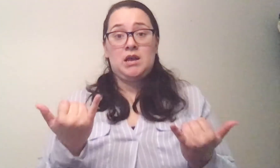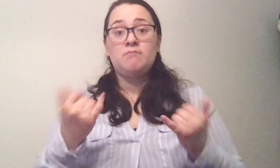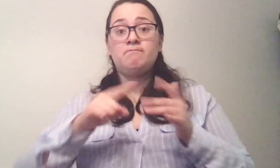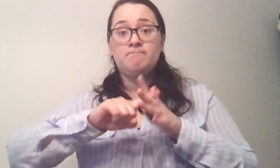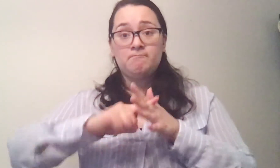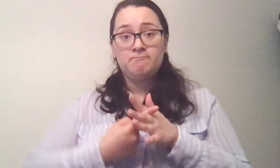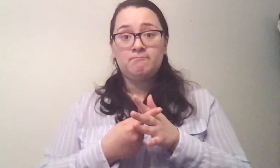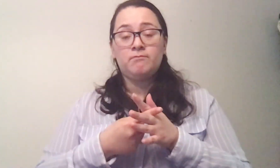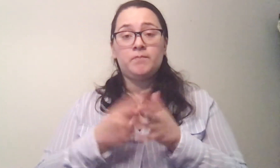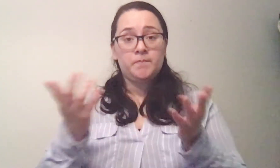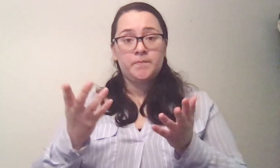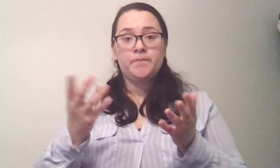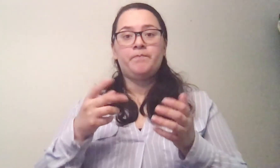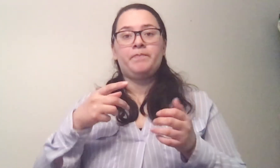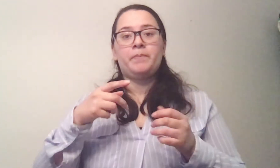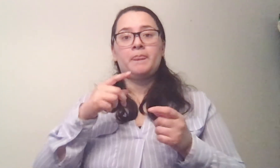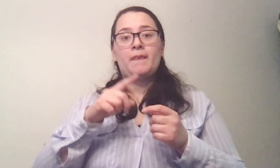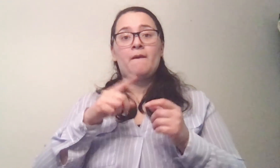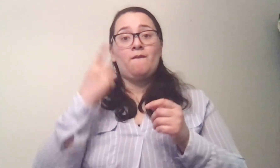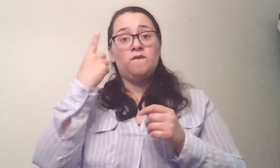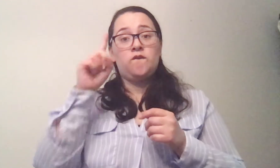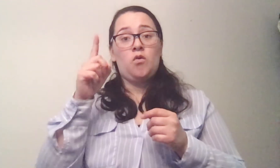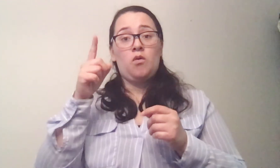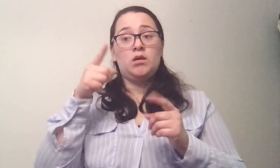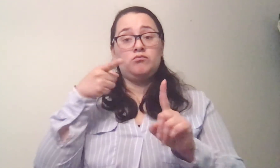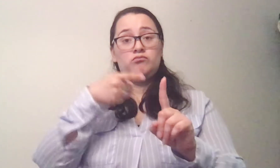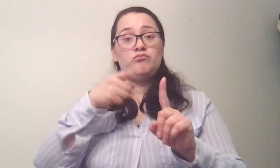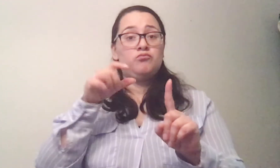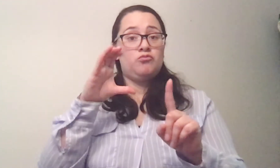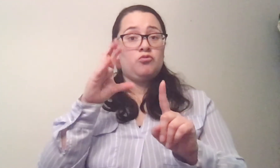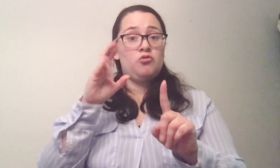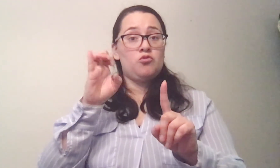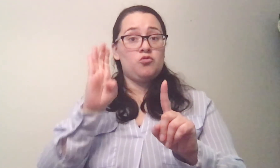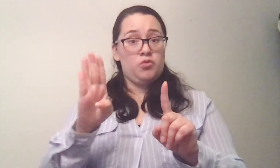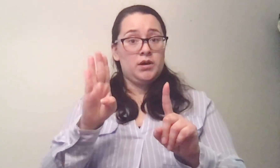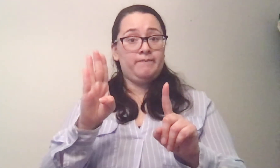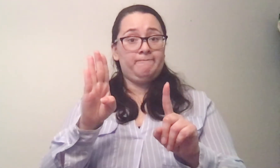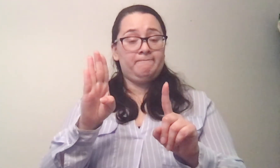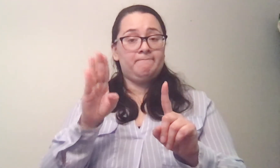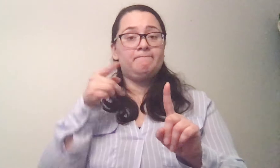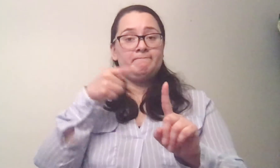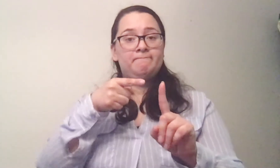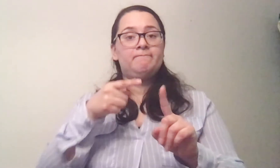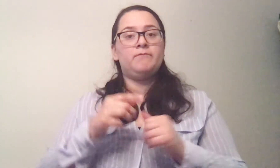Today we'll start with the crib.